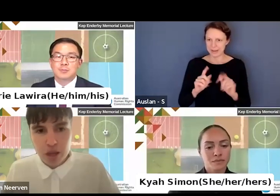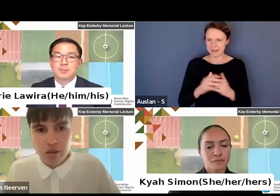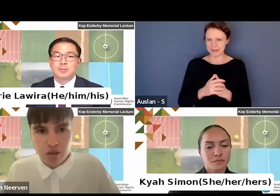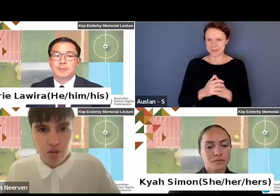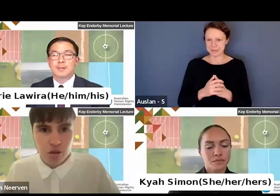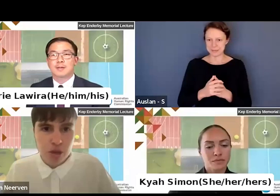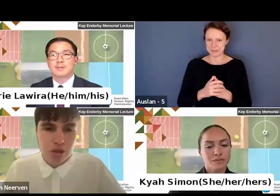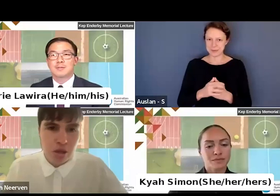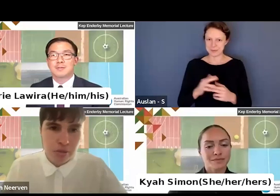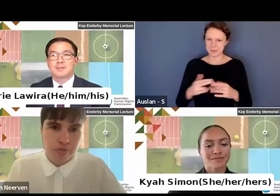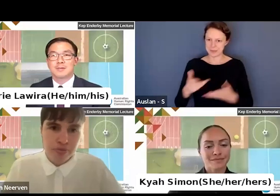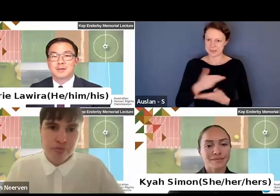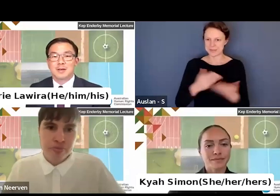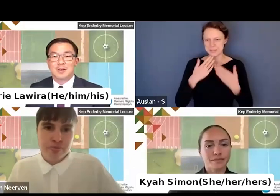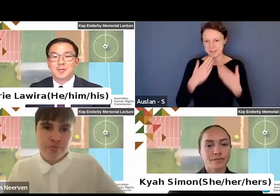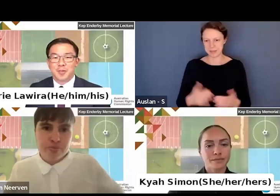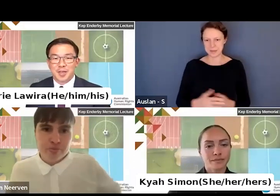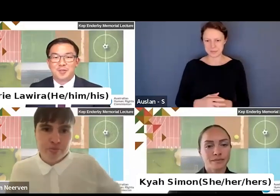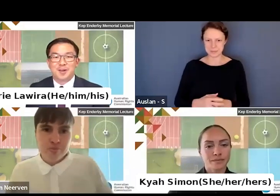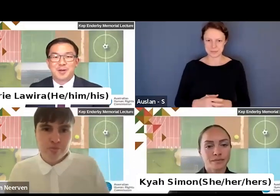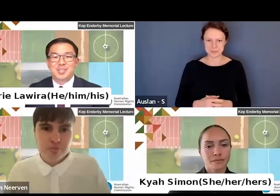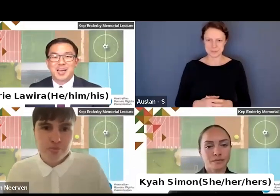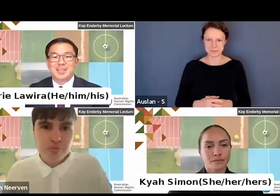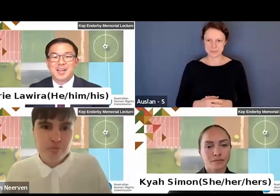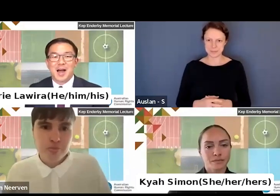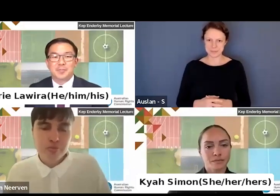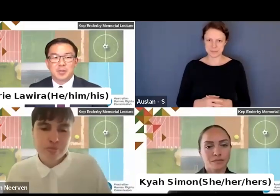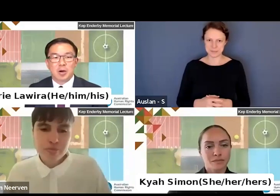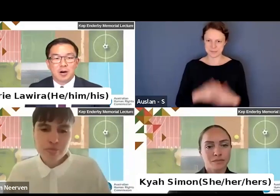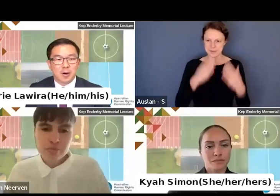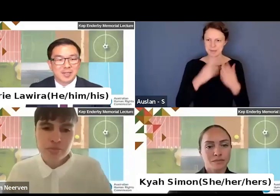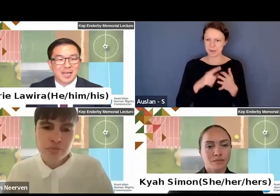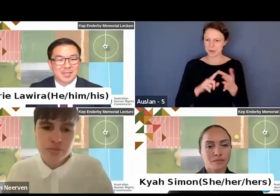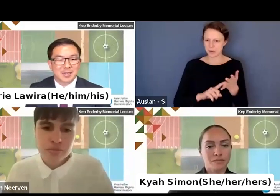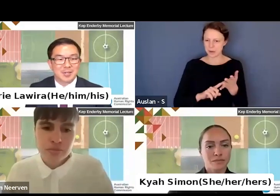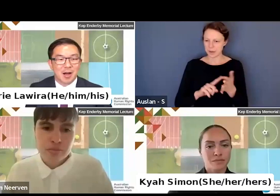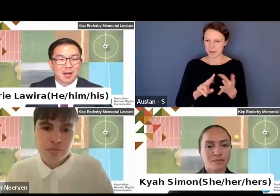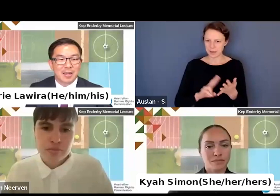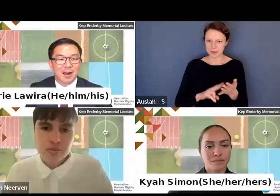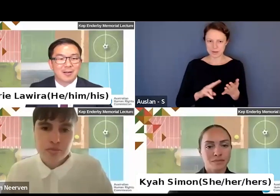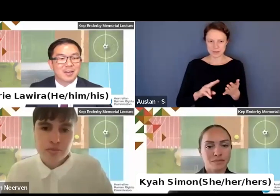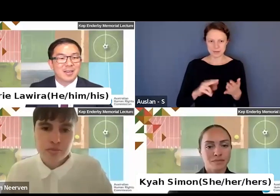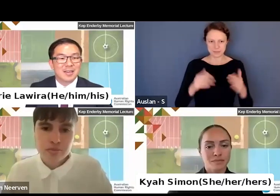Yeah. Thank you so much. Thank you very much. Ellen. I might take it to Karen.